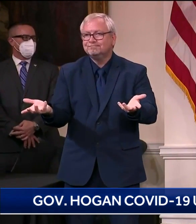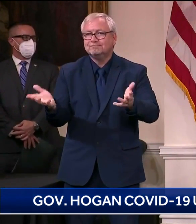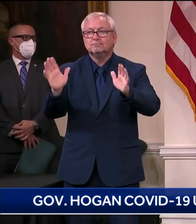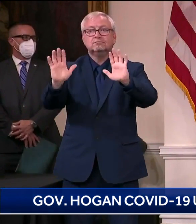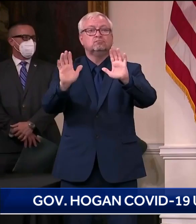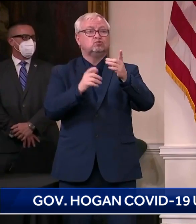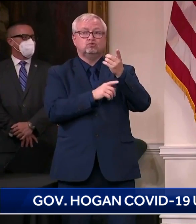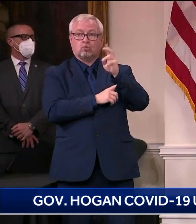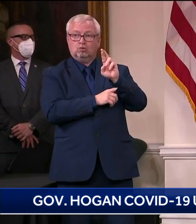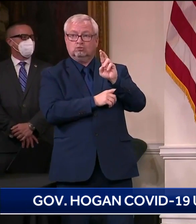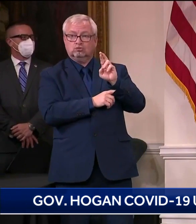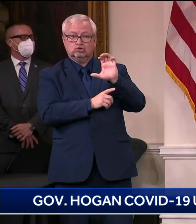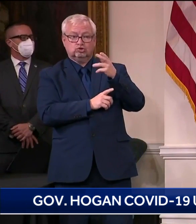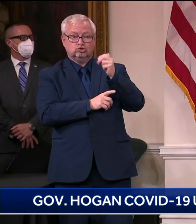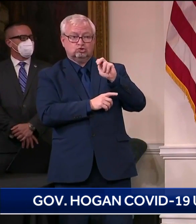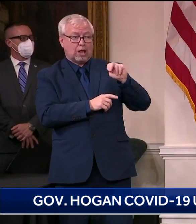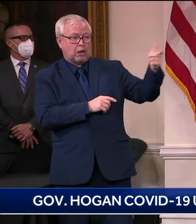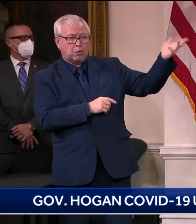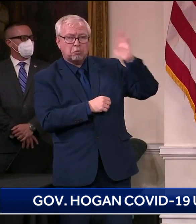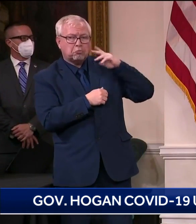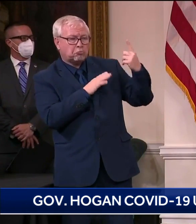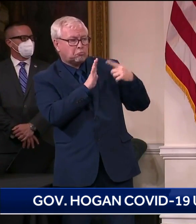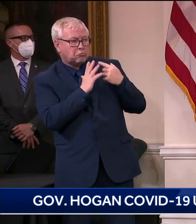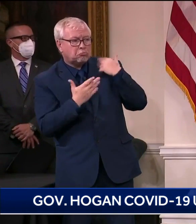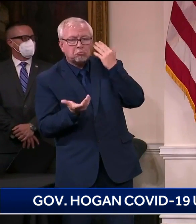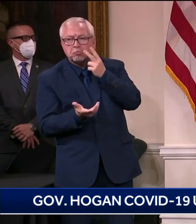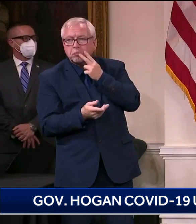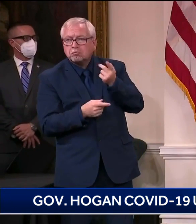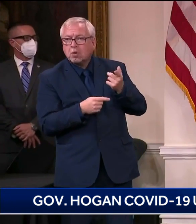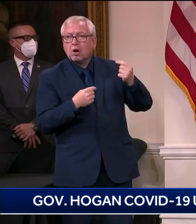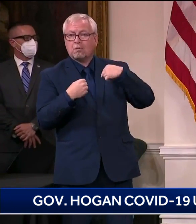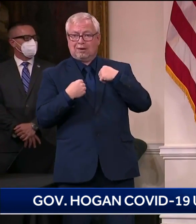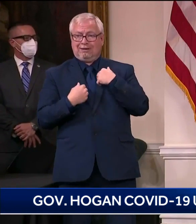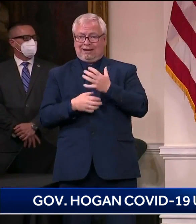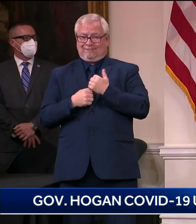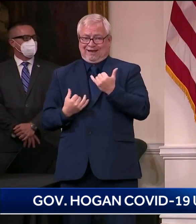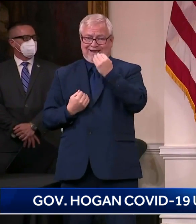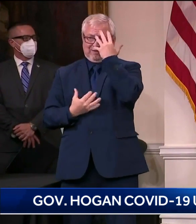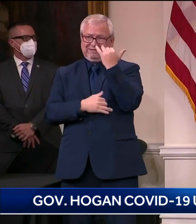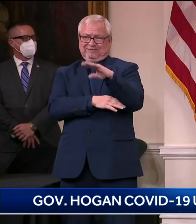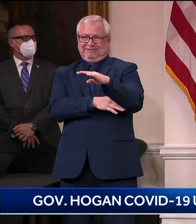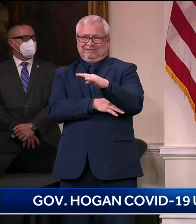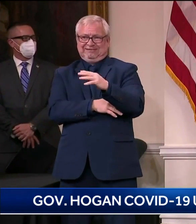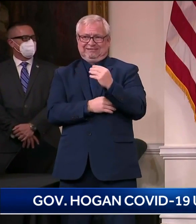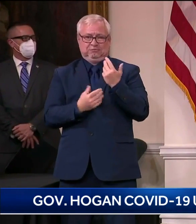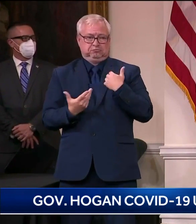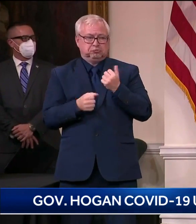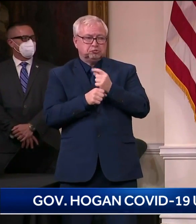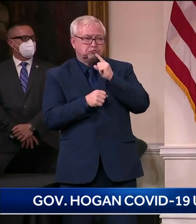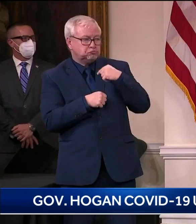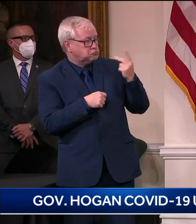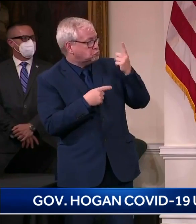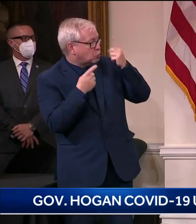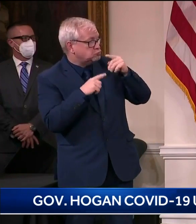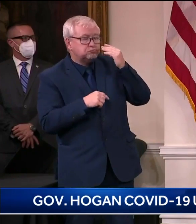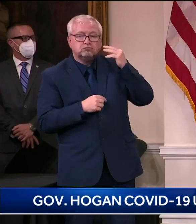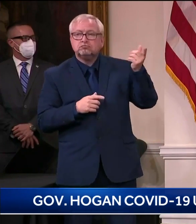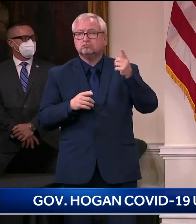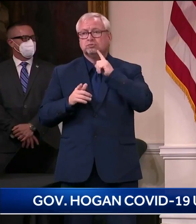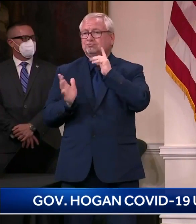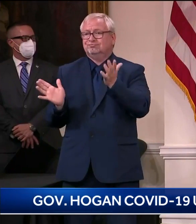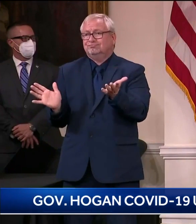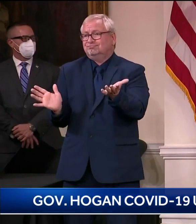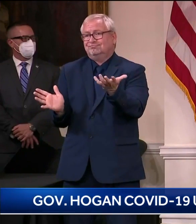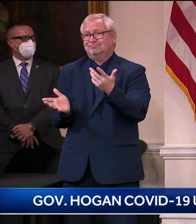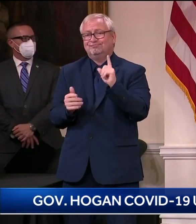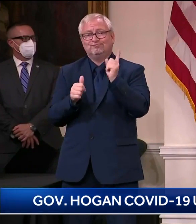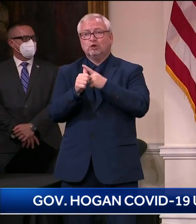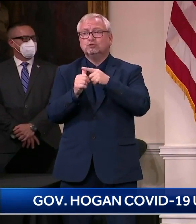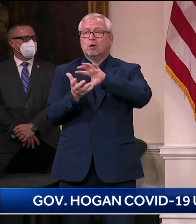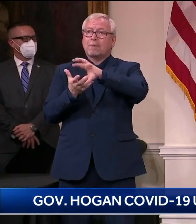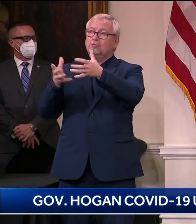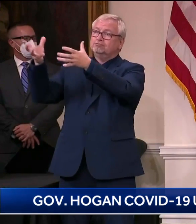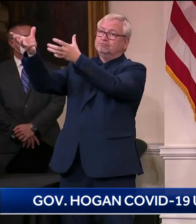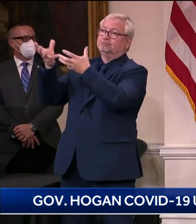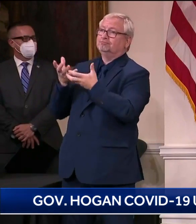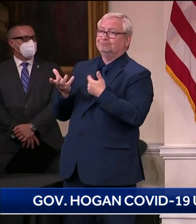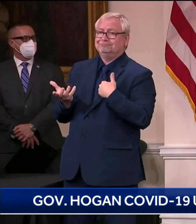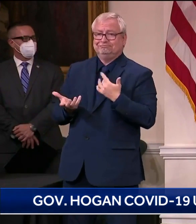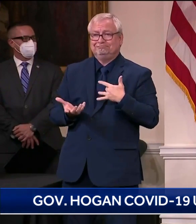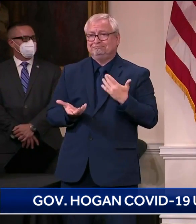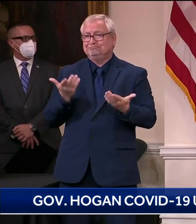I BELIEVE -- DR. CHAN CAN CORRECT ME IT I'M WRONG -- WE JUST GOT THIS INFORMATION, I THINK, THIS AFTERNOON.